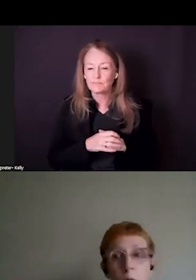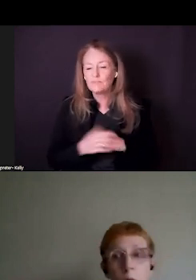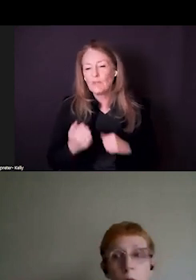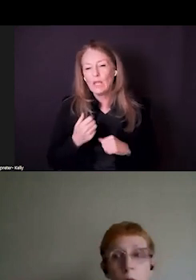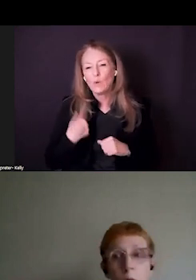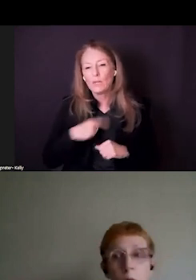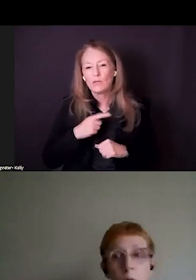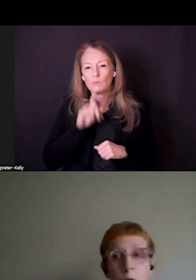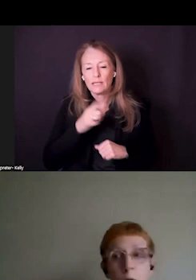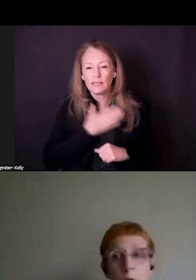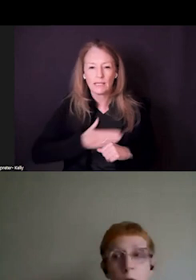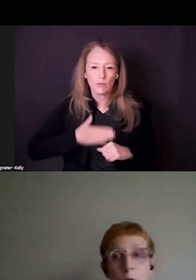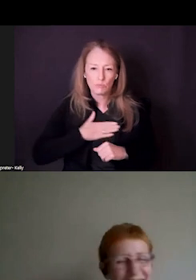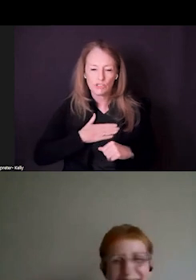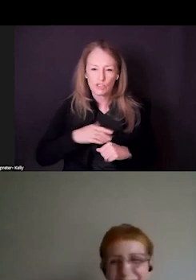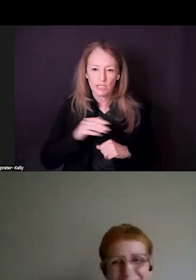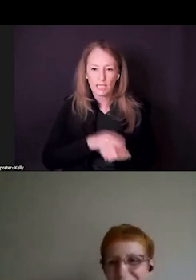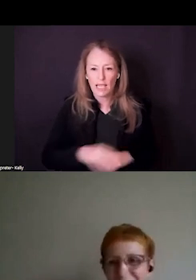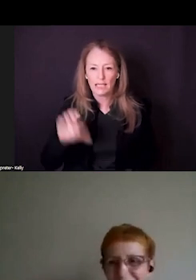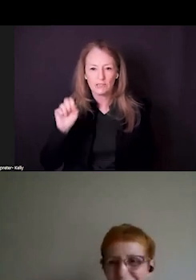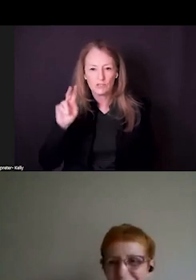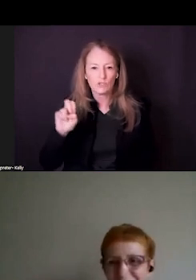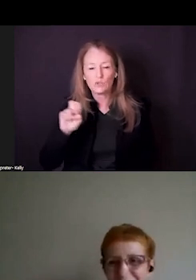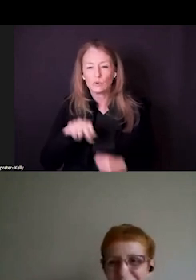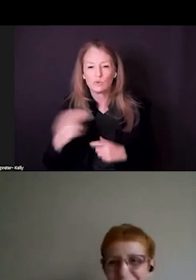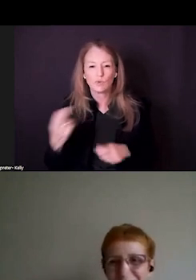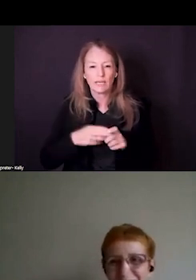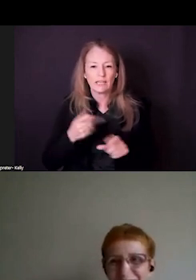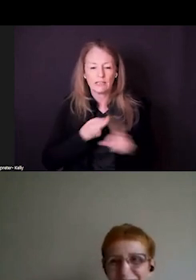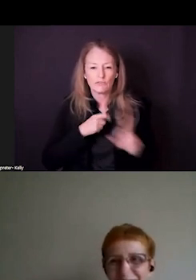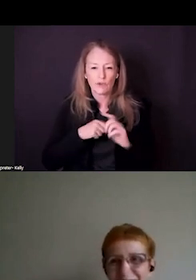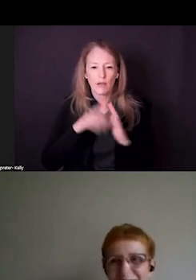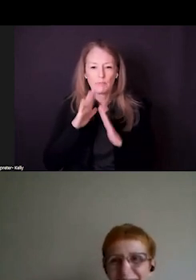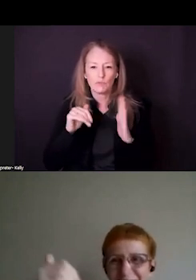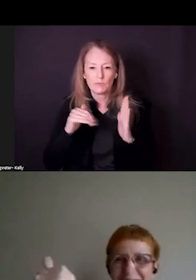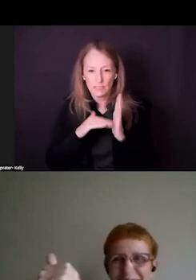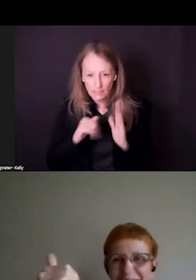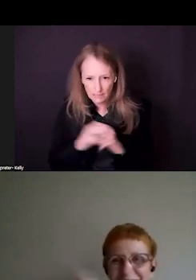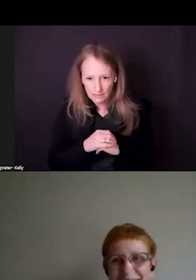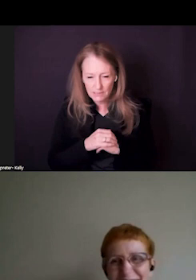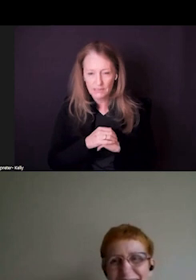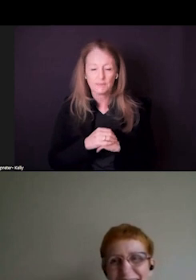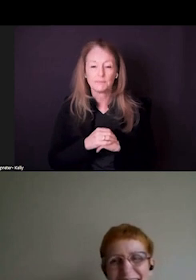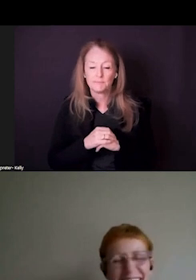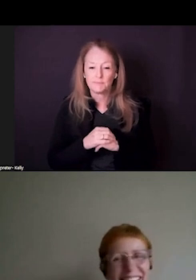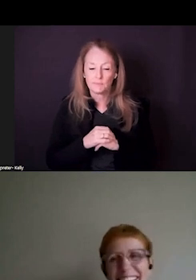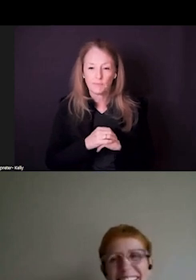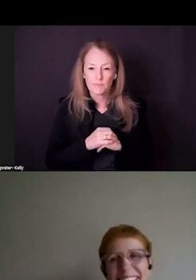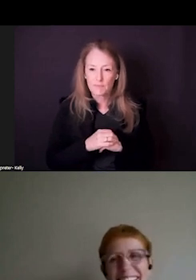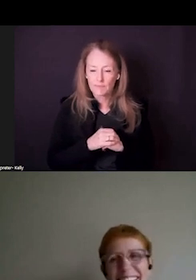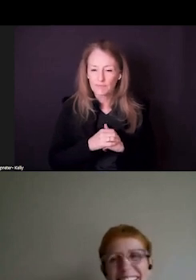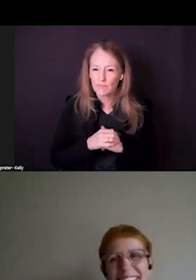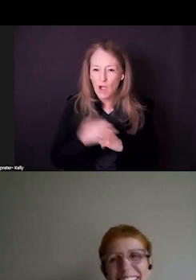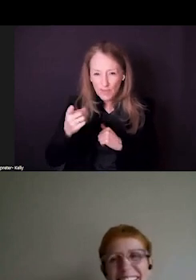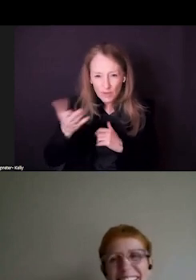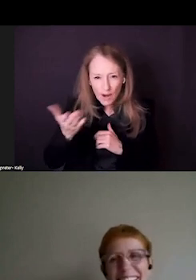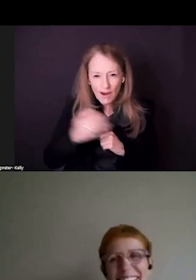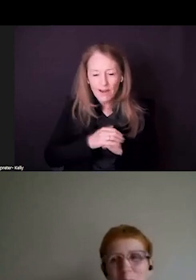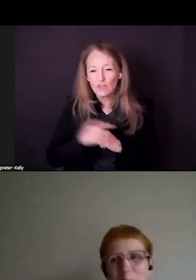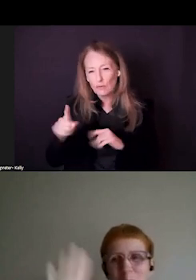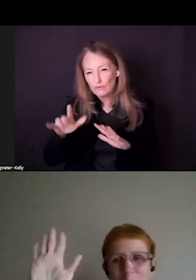FROM AUSTRALIA. THERE SHE IS. THANK YOU FOR JOINING US. SHE